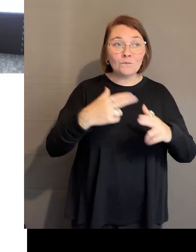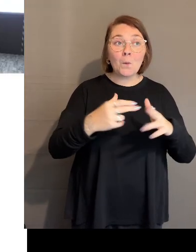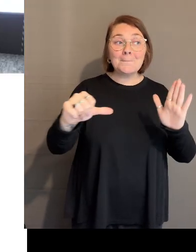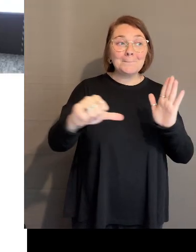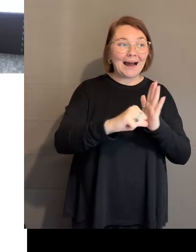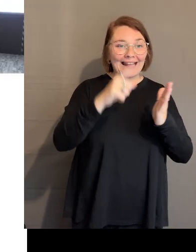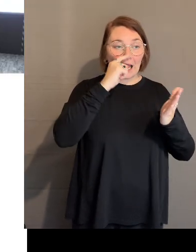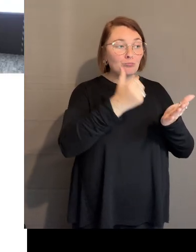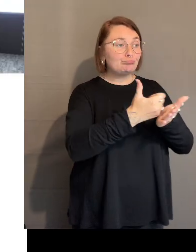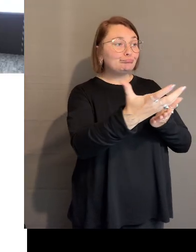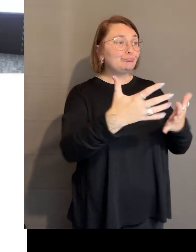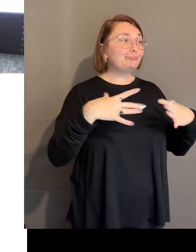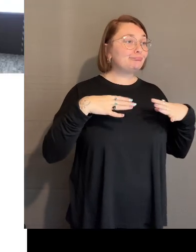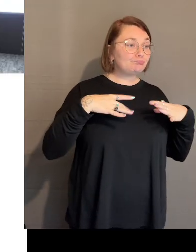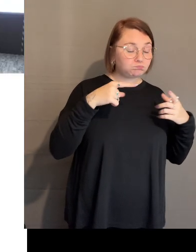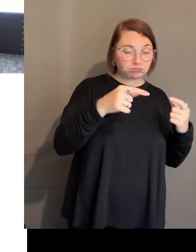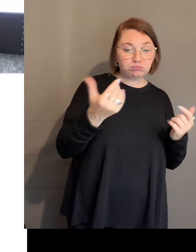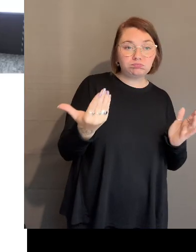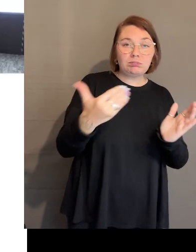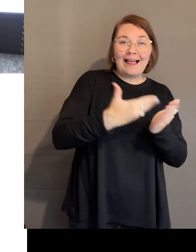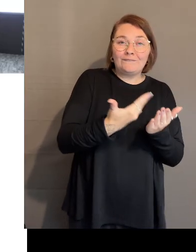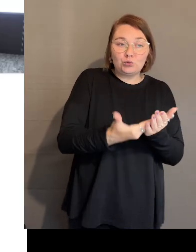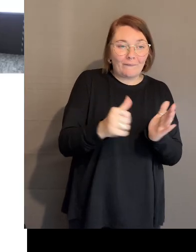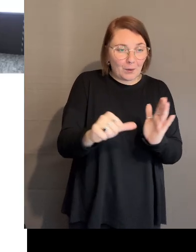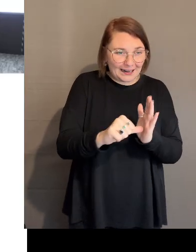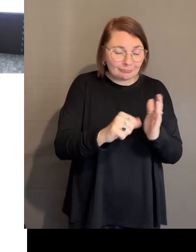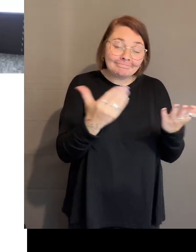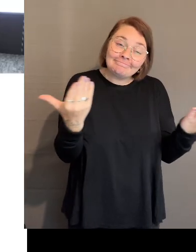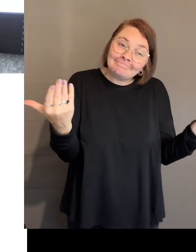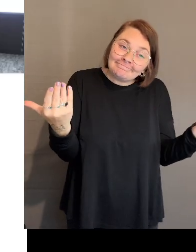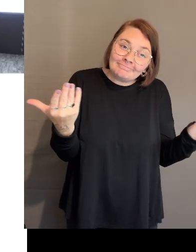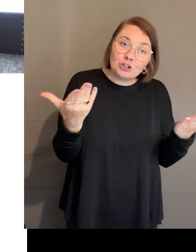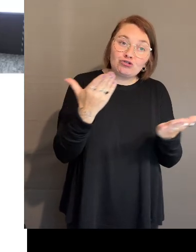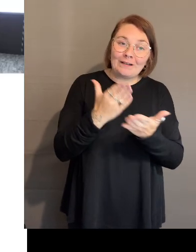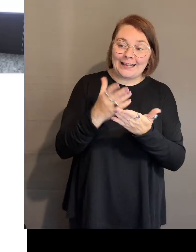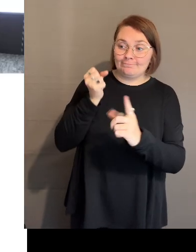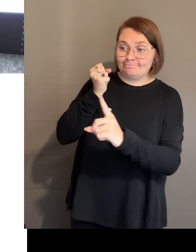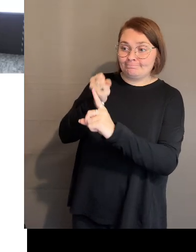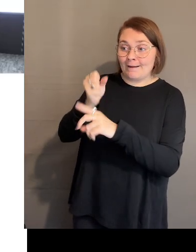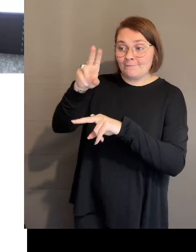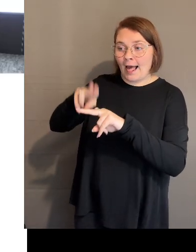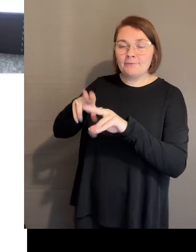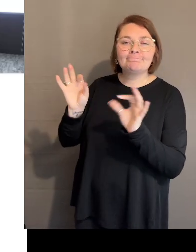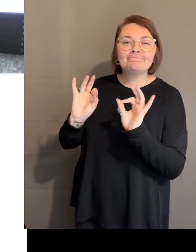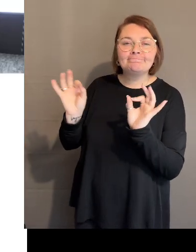In terms of disposable income, Well… There's really no effect for fathers.